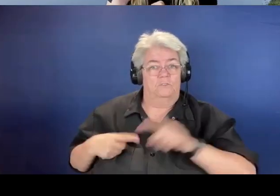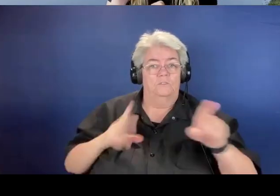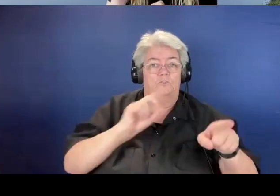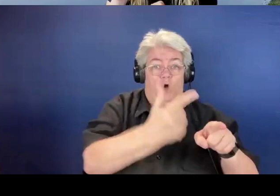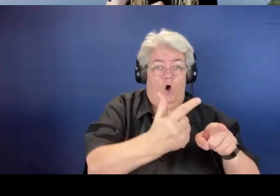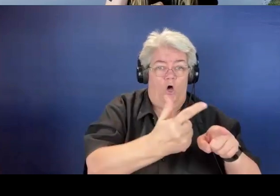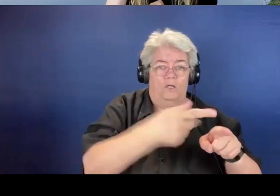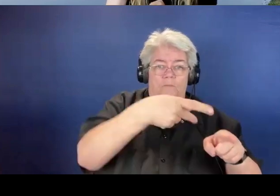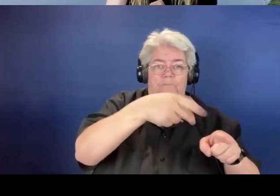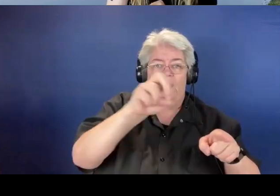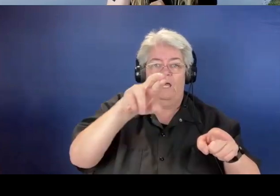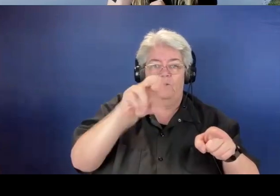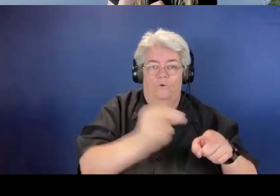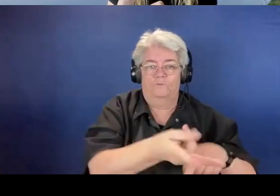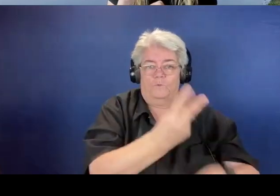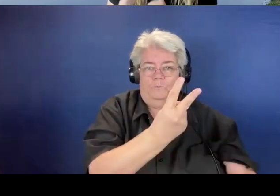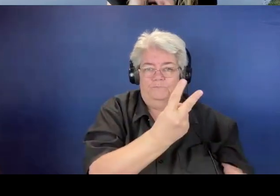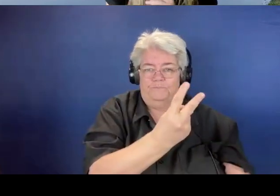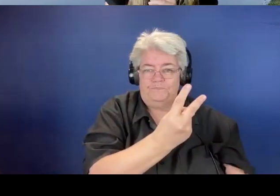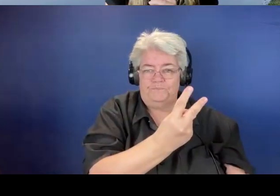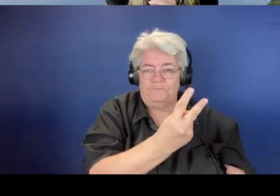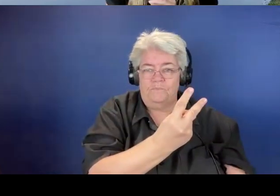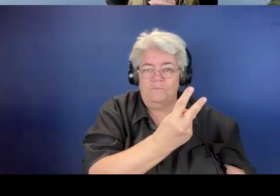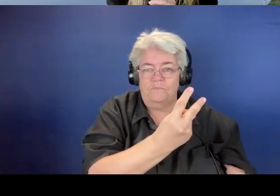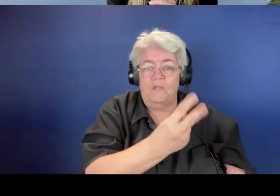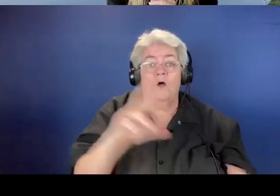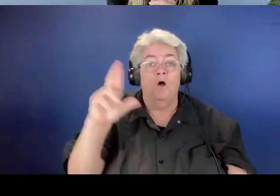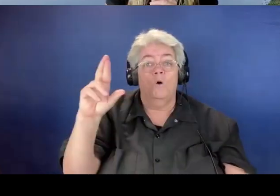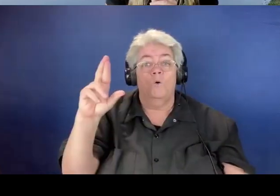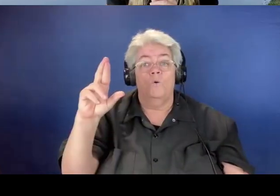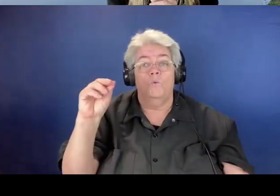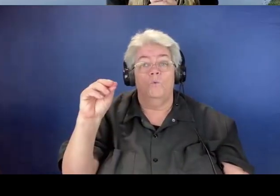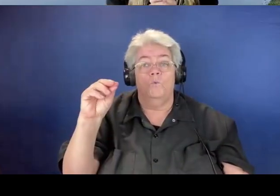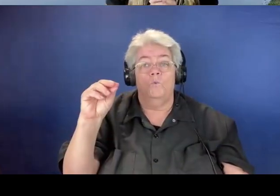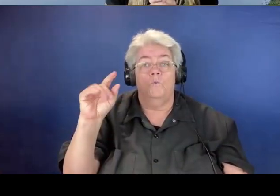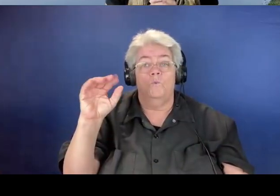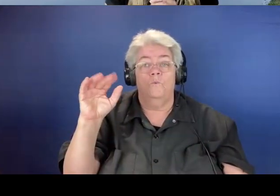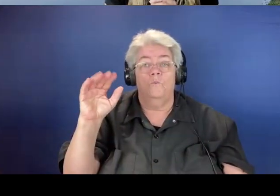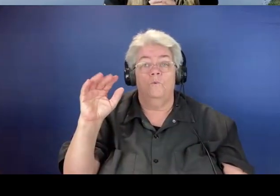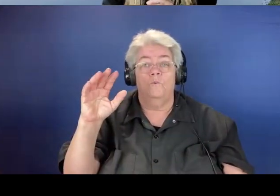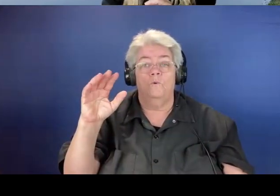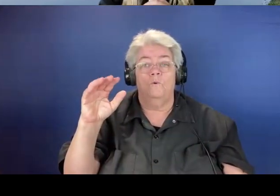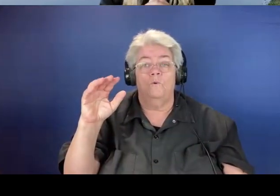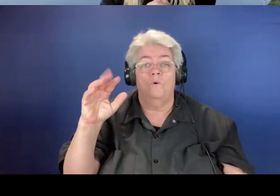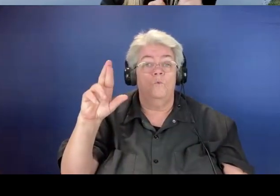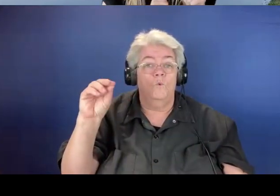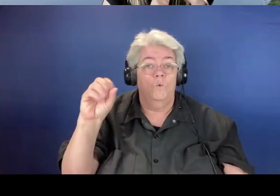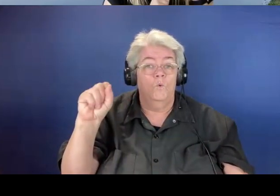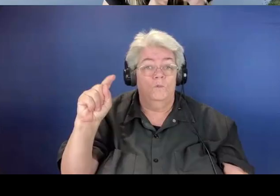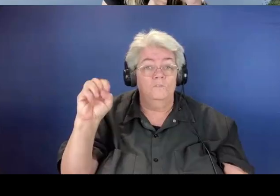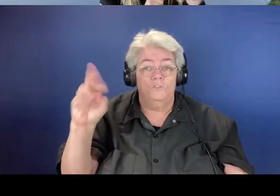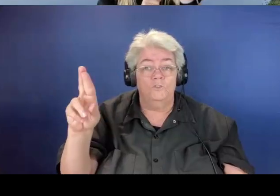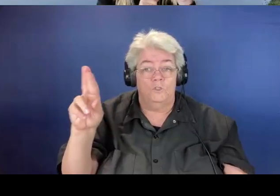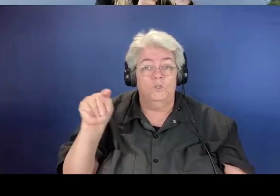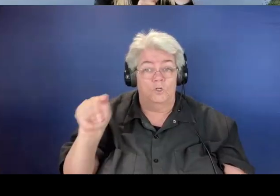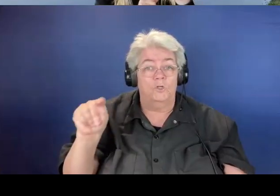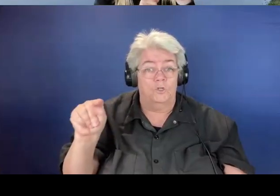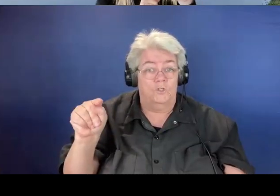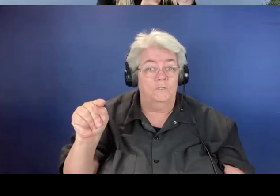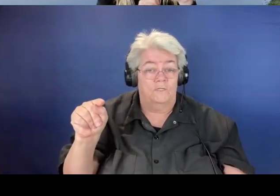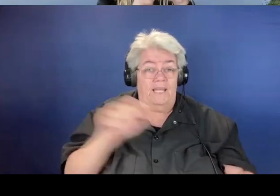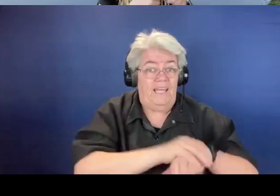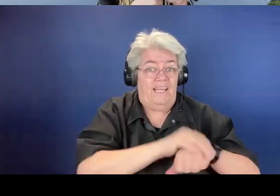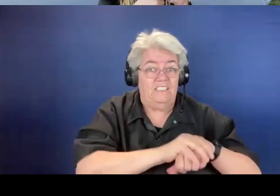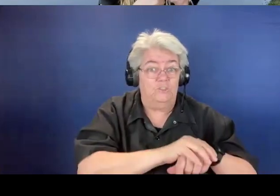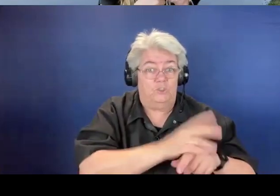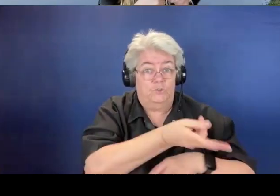syllable becomes pero two syllables versus rooster which is two syllables in